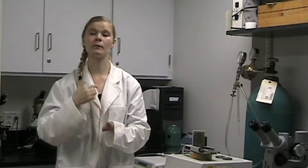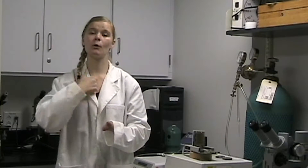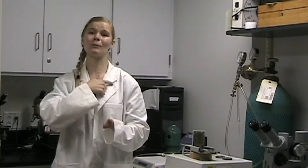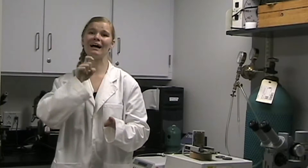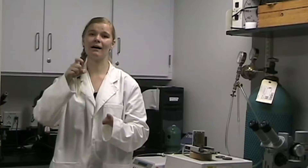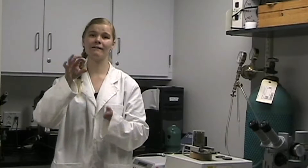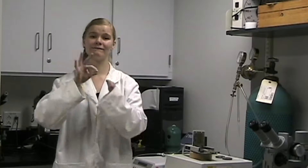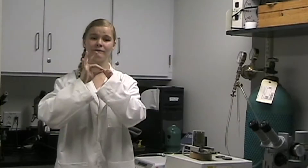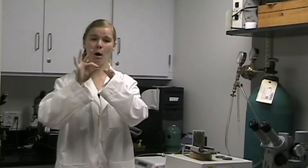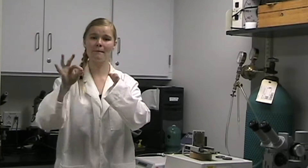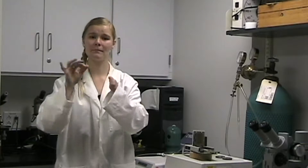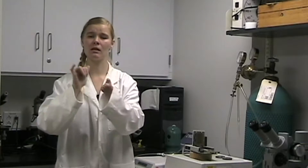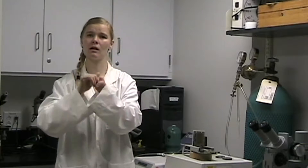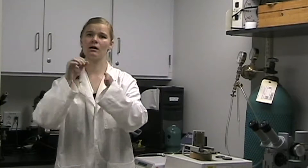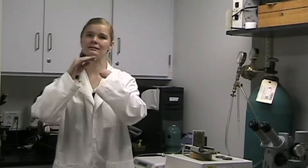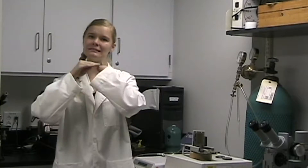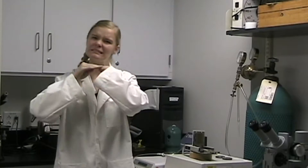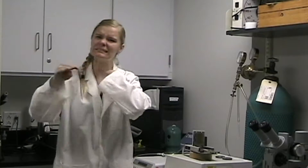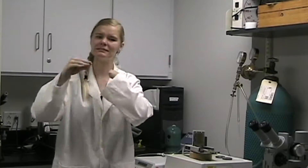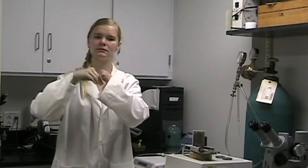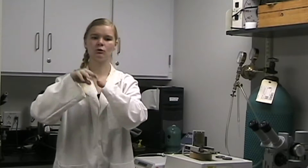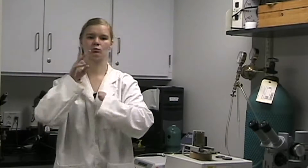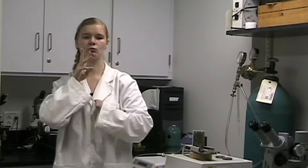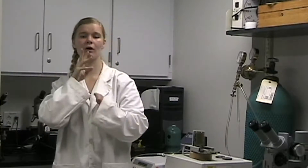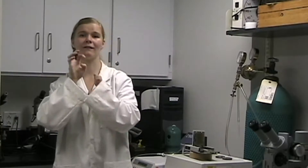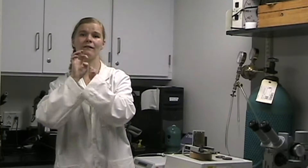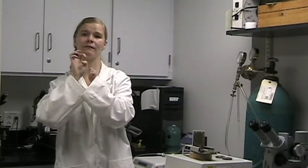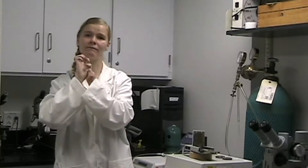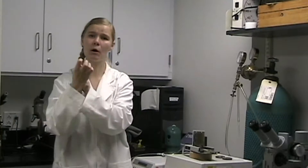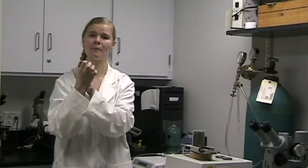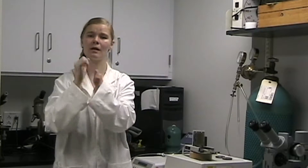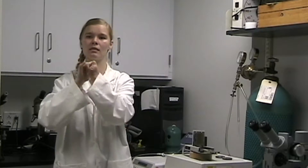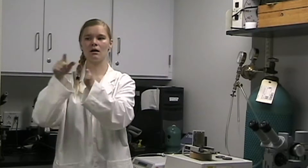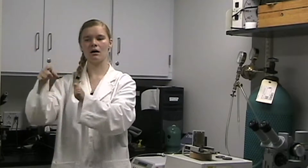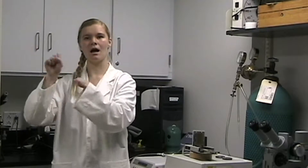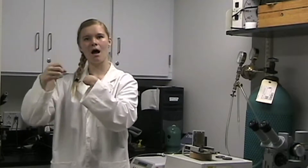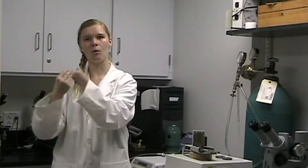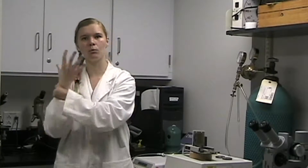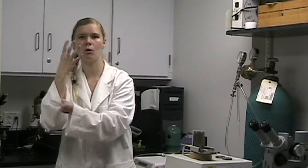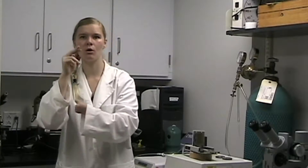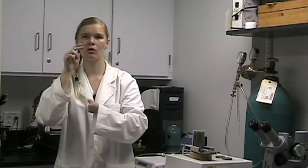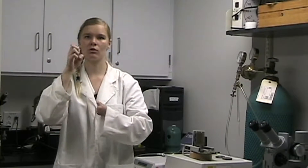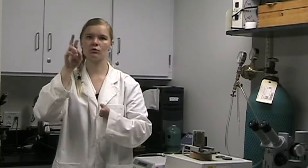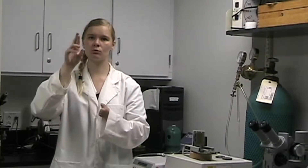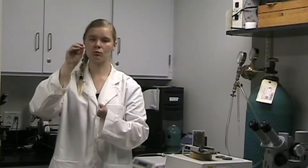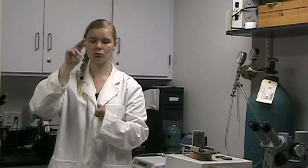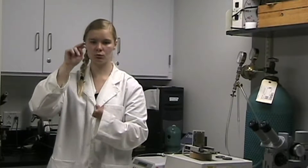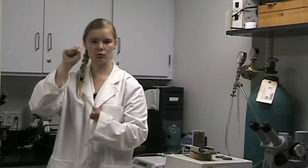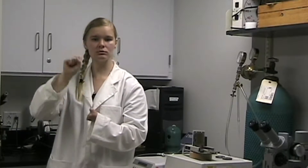We need fibers that can be stable in a water environment used to grow the neurons.